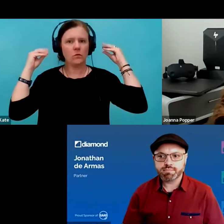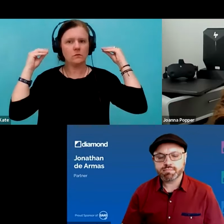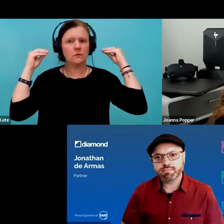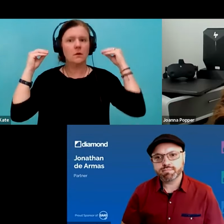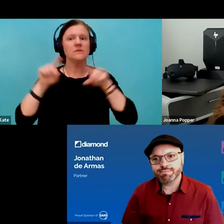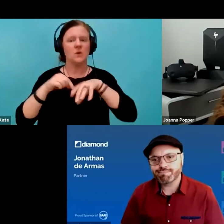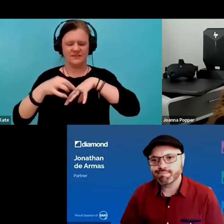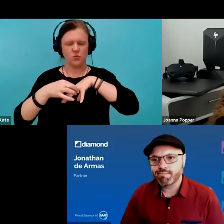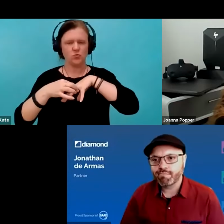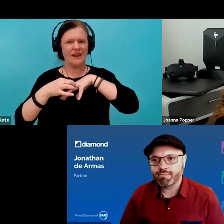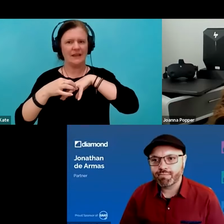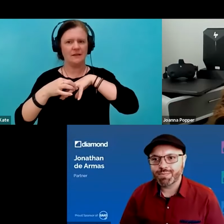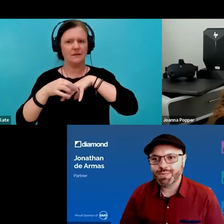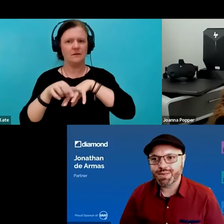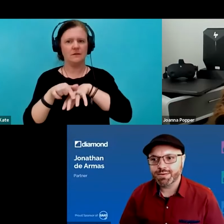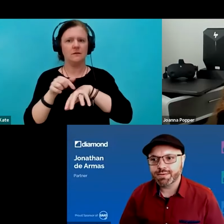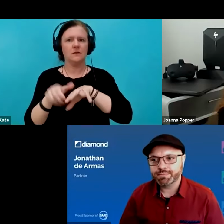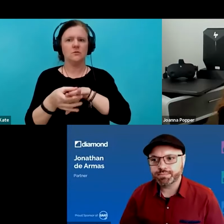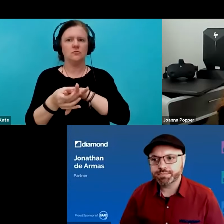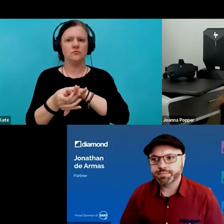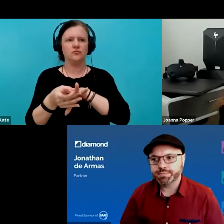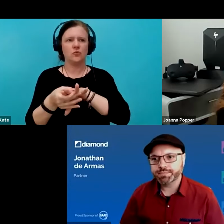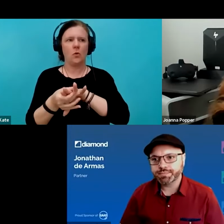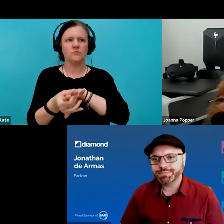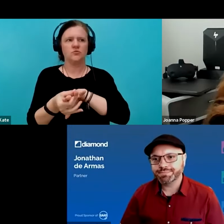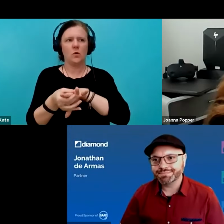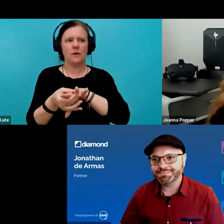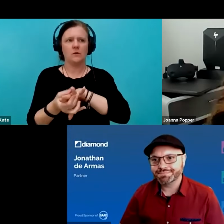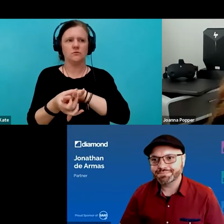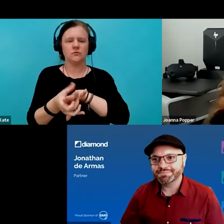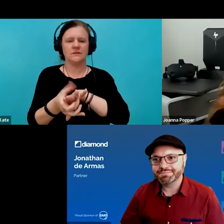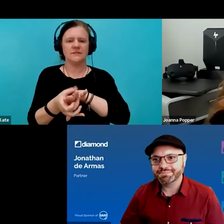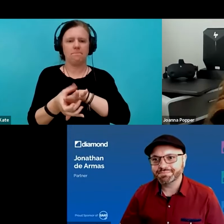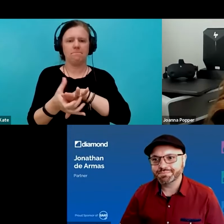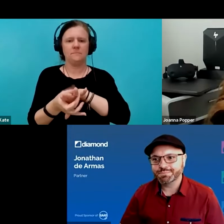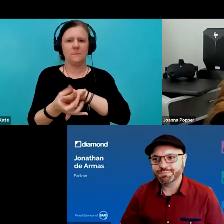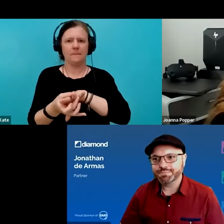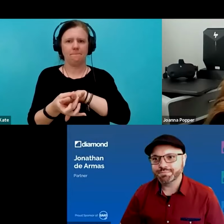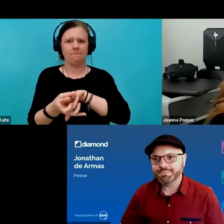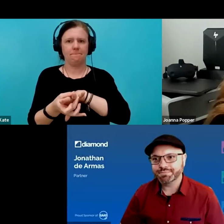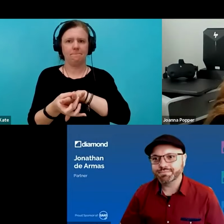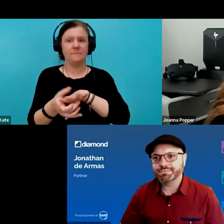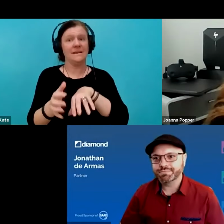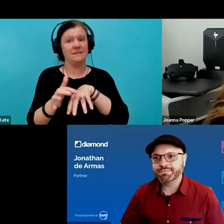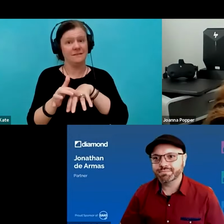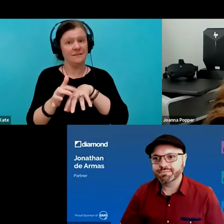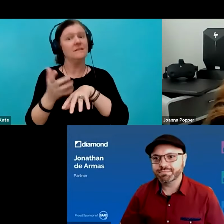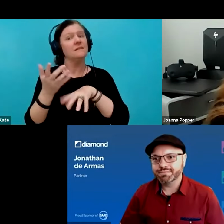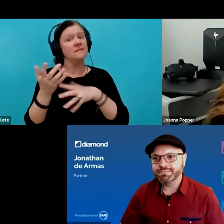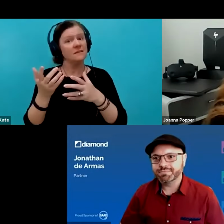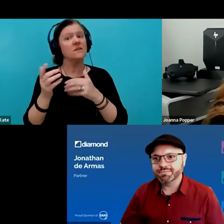so scroll up scroll down, tap once is right click tap twice is left click Chadwick Turner: But again, we're starting to talk about using ones hands.